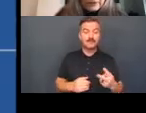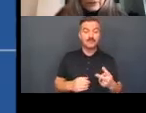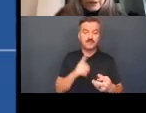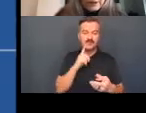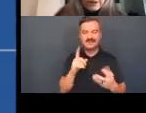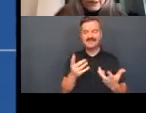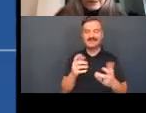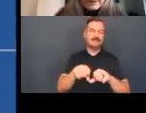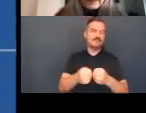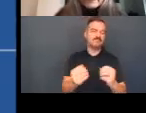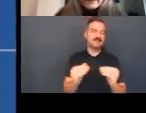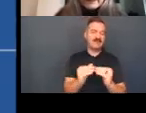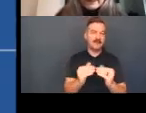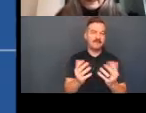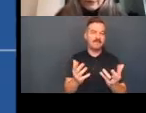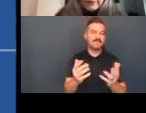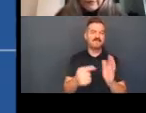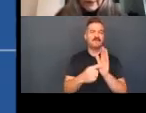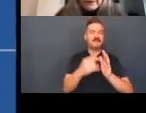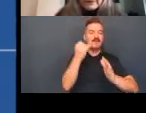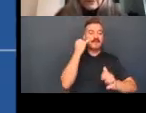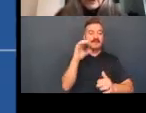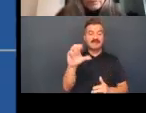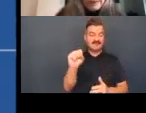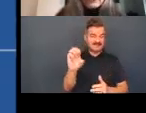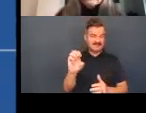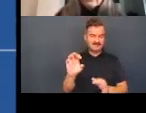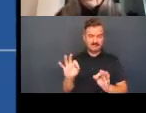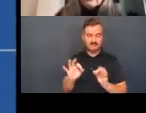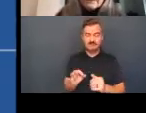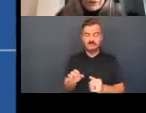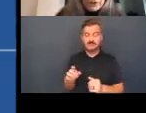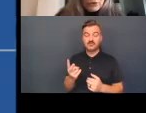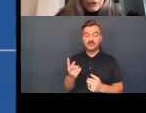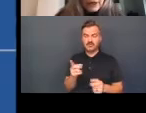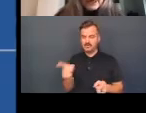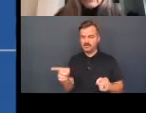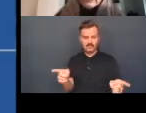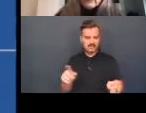16:08:56 Let's say CSC are in effect, two patients have the same score, and only one